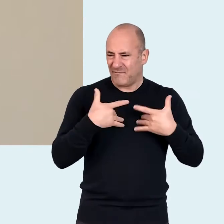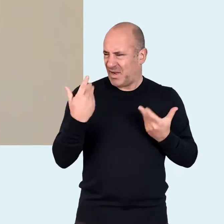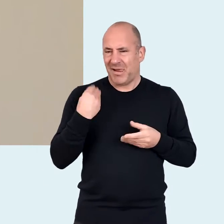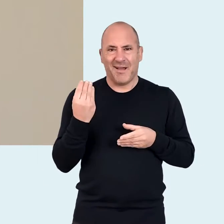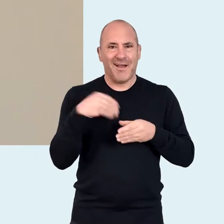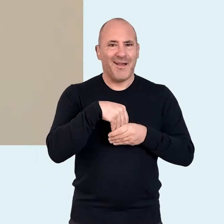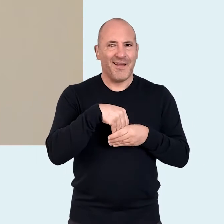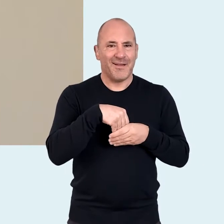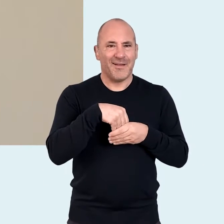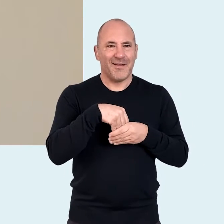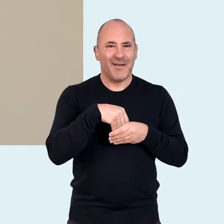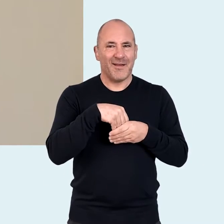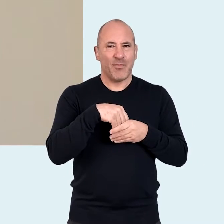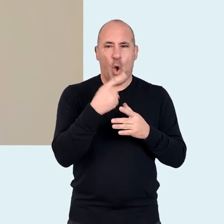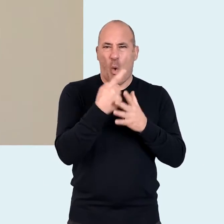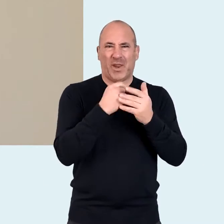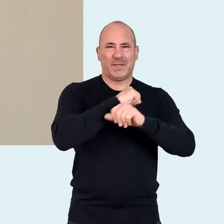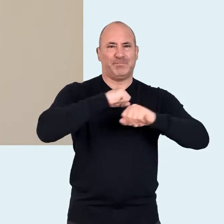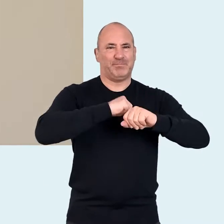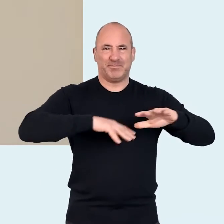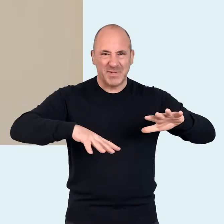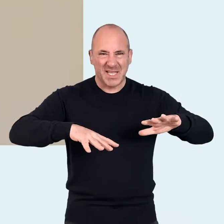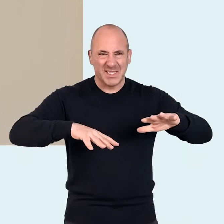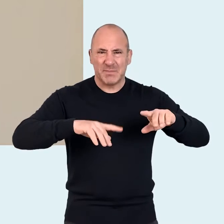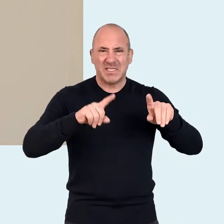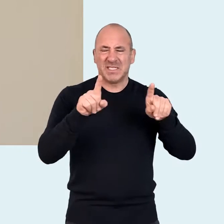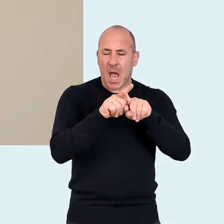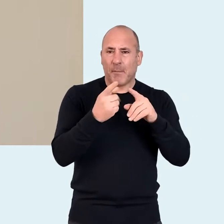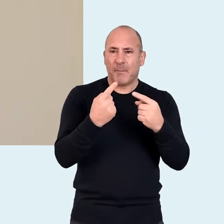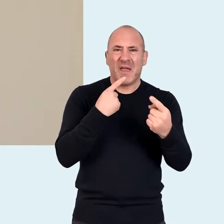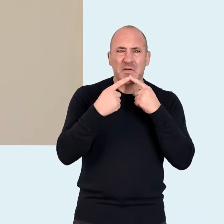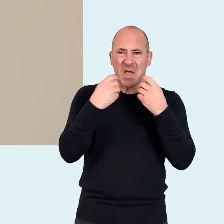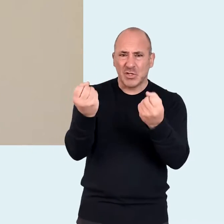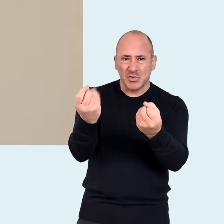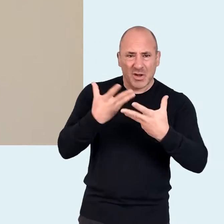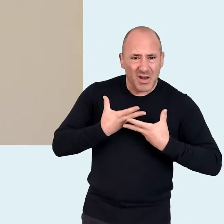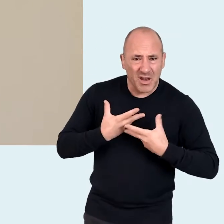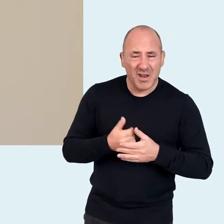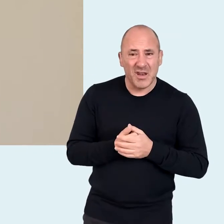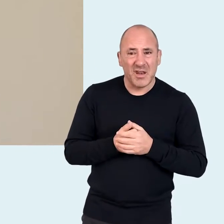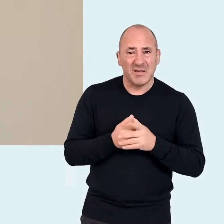try and make everybody feel welcome, not just in the space, but also feel like they are